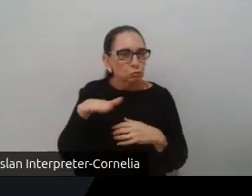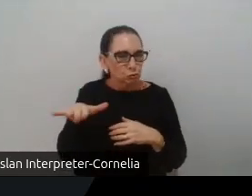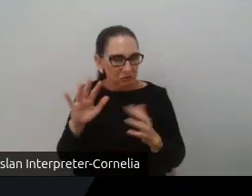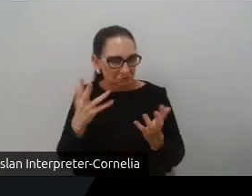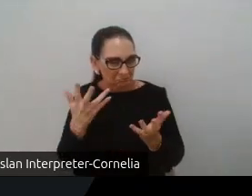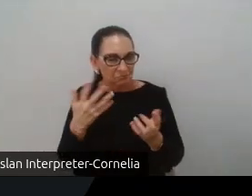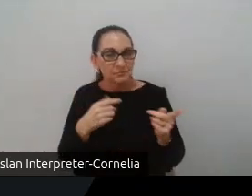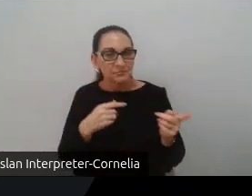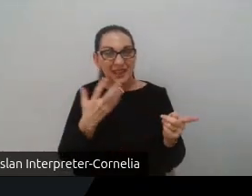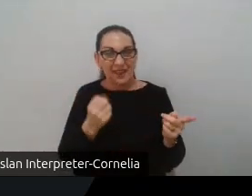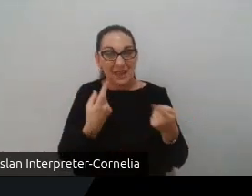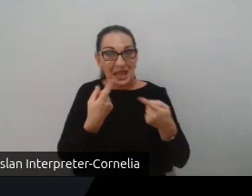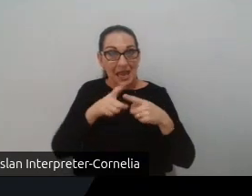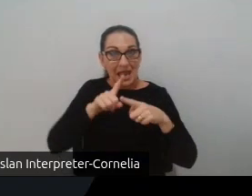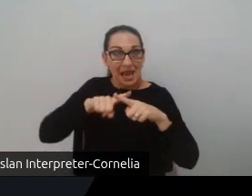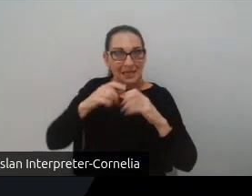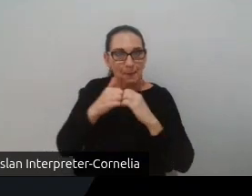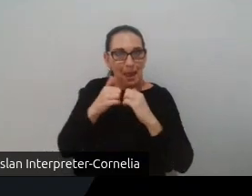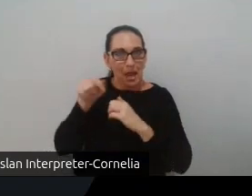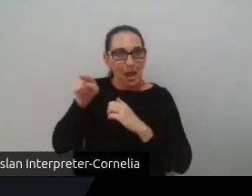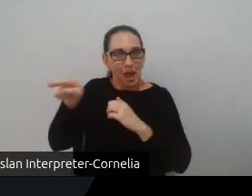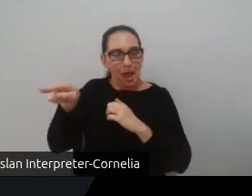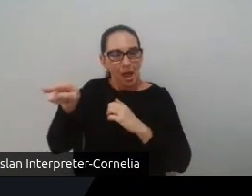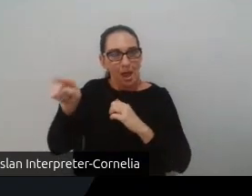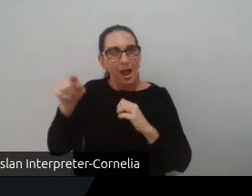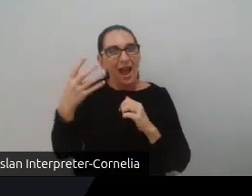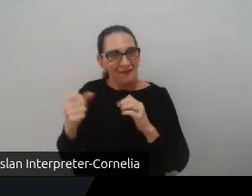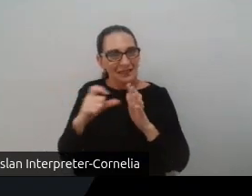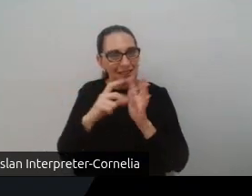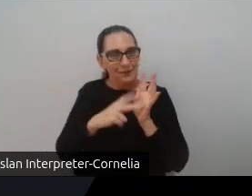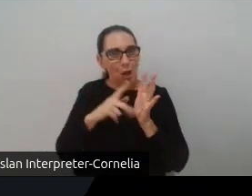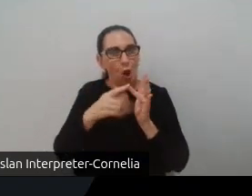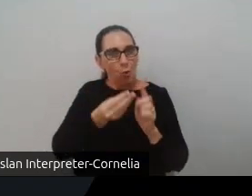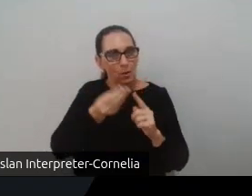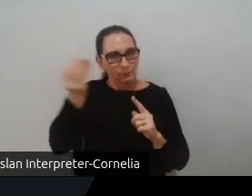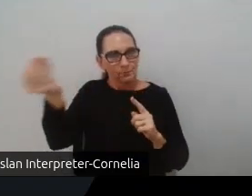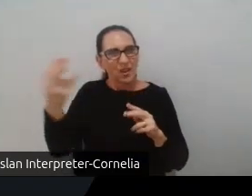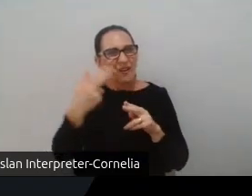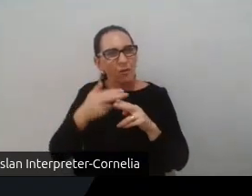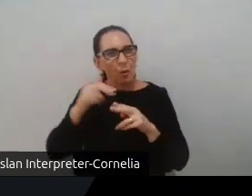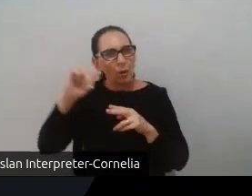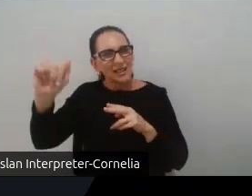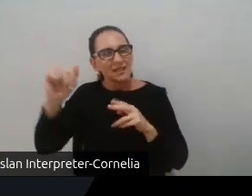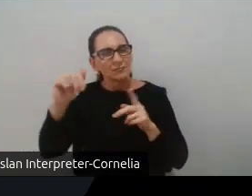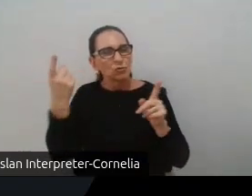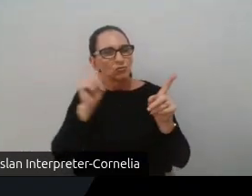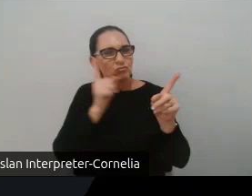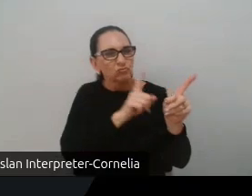ex-partner who has a DVO and he had a DVO for behaviours such as stalking and threatening her